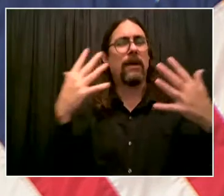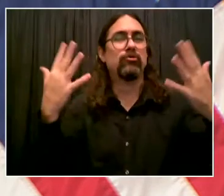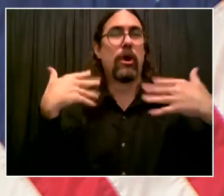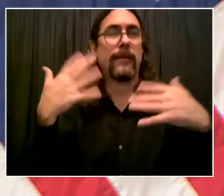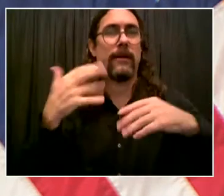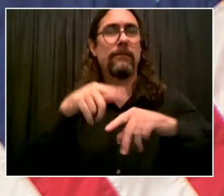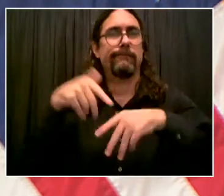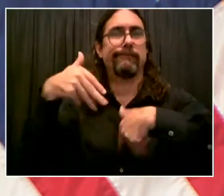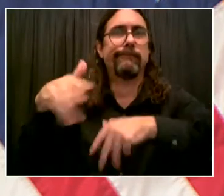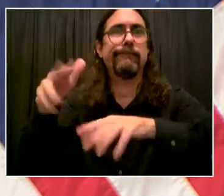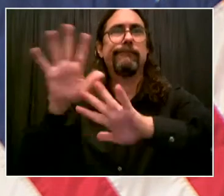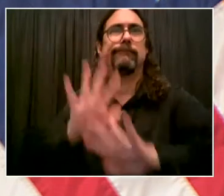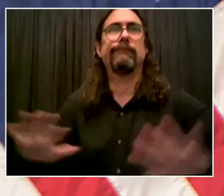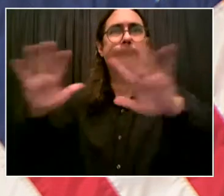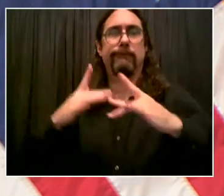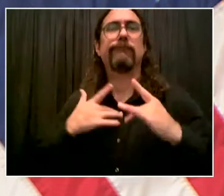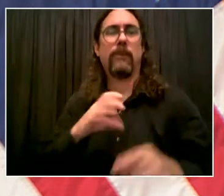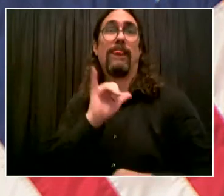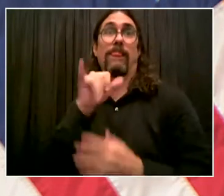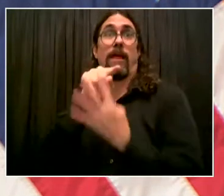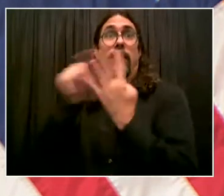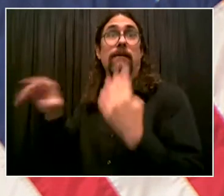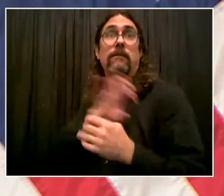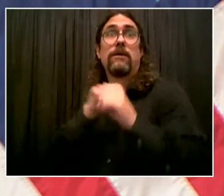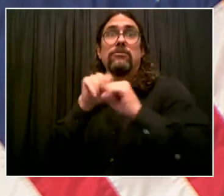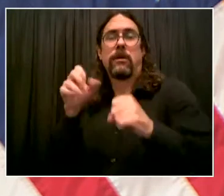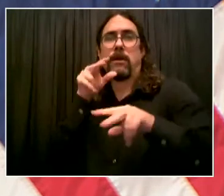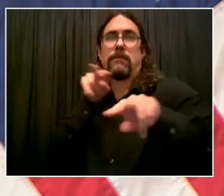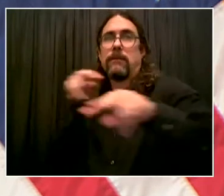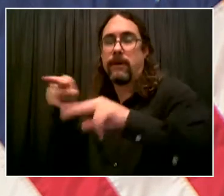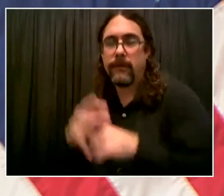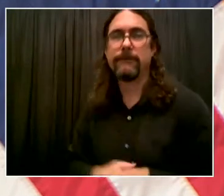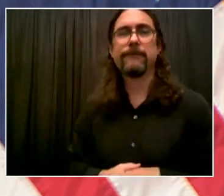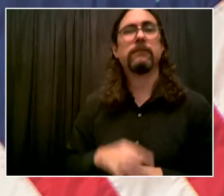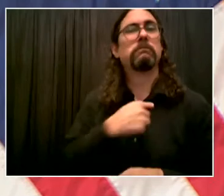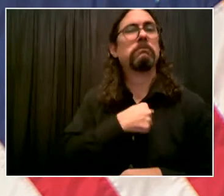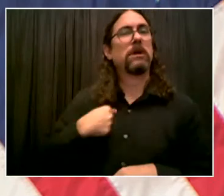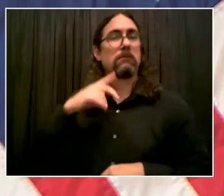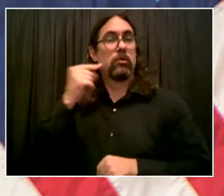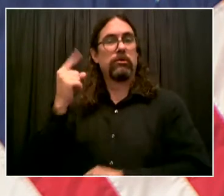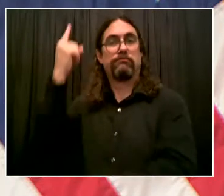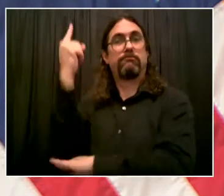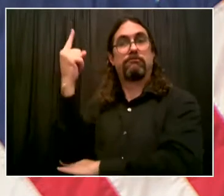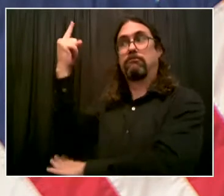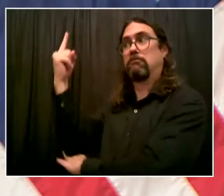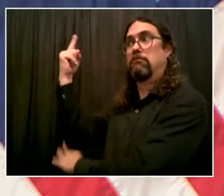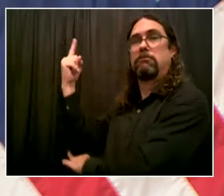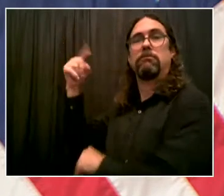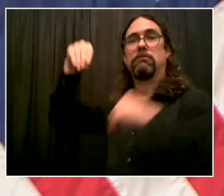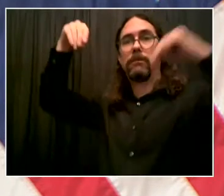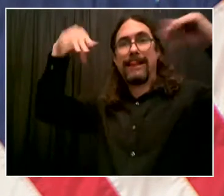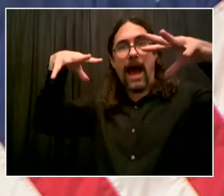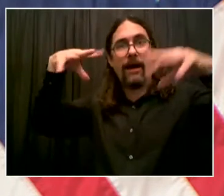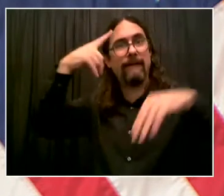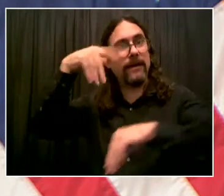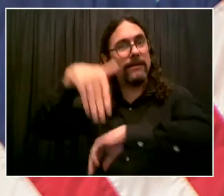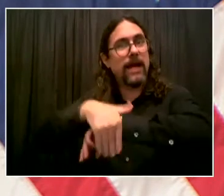LIGHT TOWERS TO ELIMINATE THE STREETS AND INCREASE VISIBILITY AS WELL AS RE-